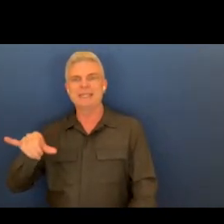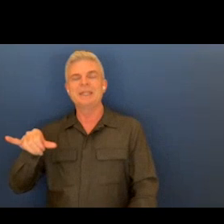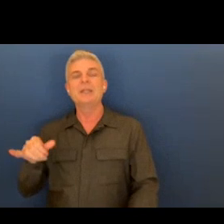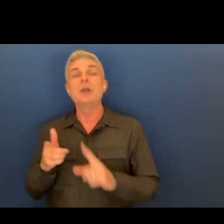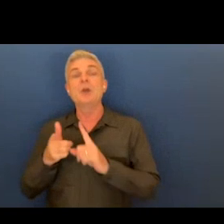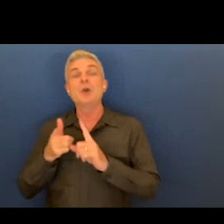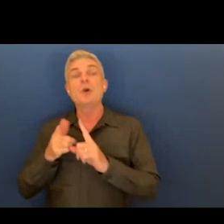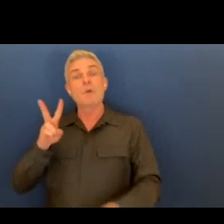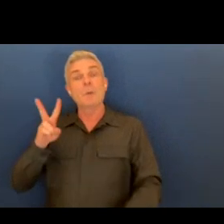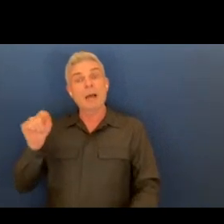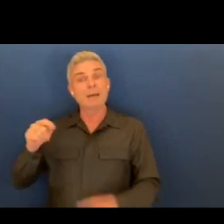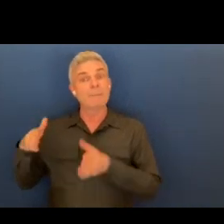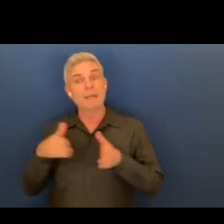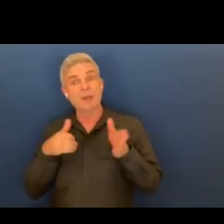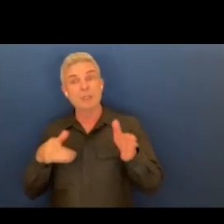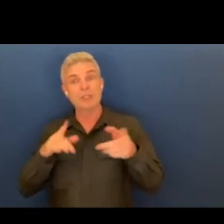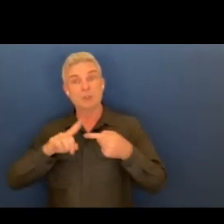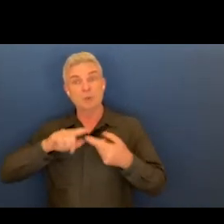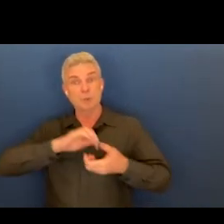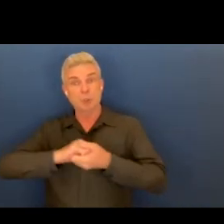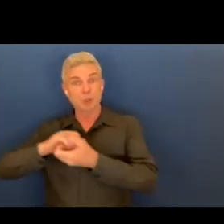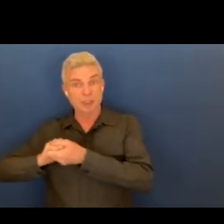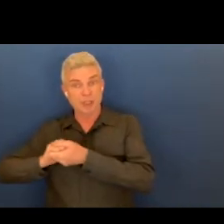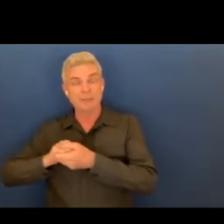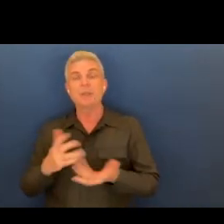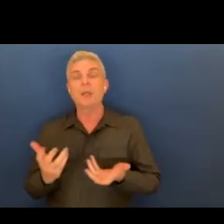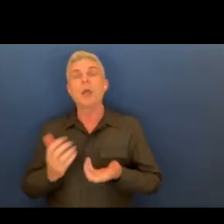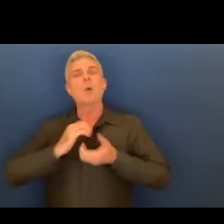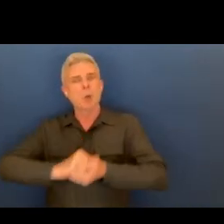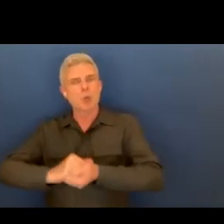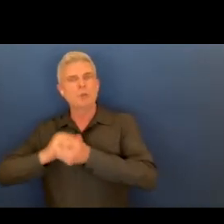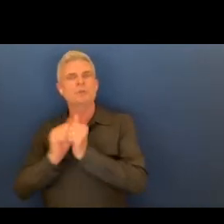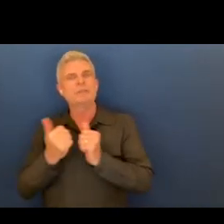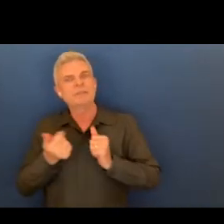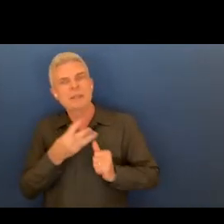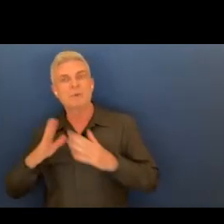Vermont Pathways to Partnerships (VT-P2P) partners with several community non-profits